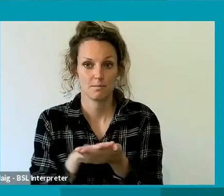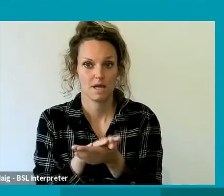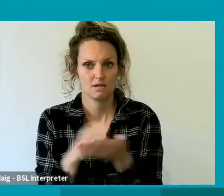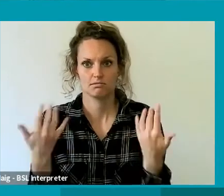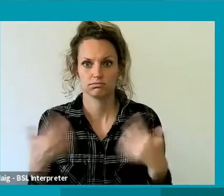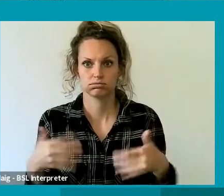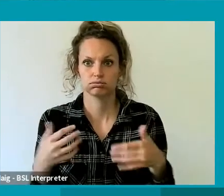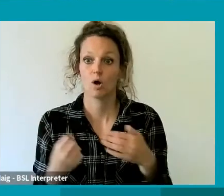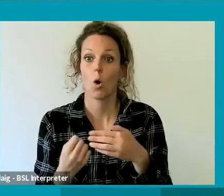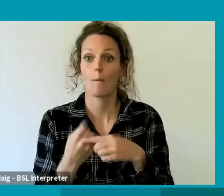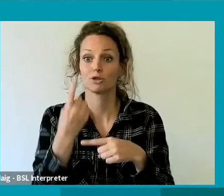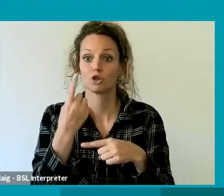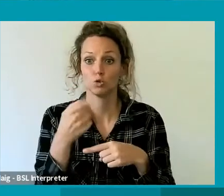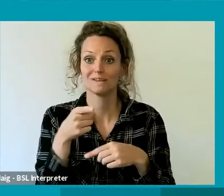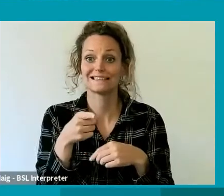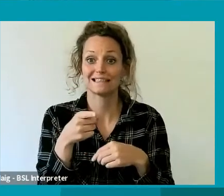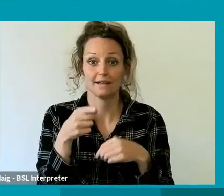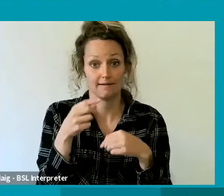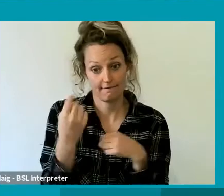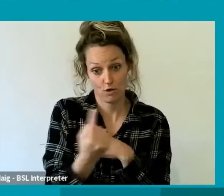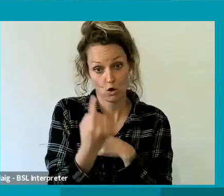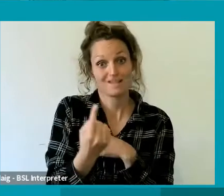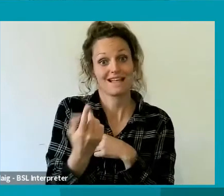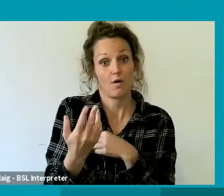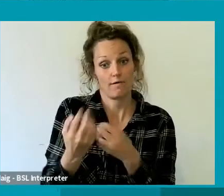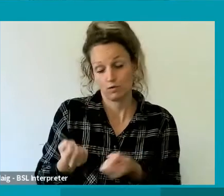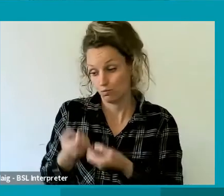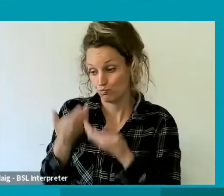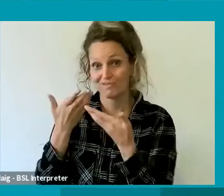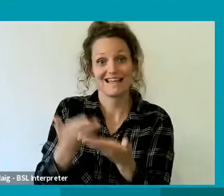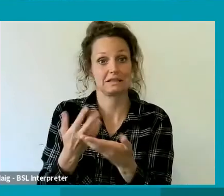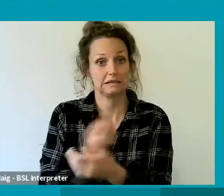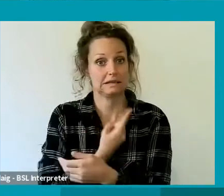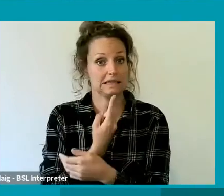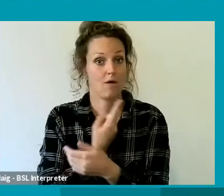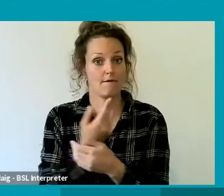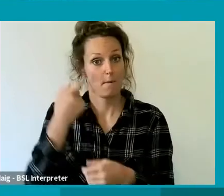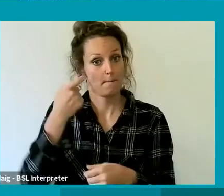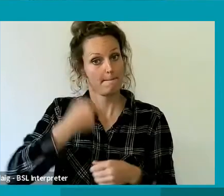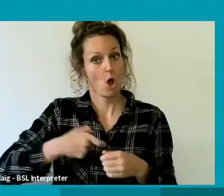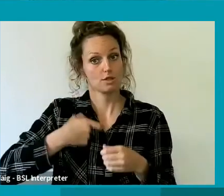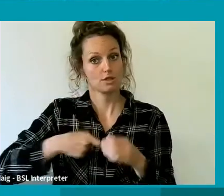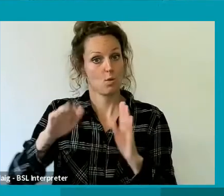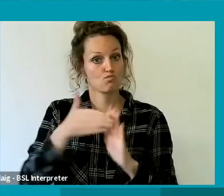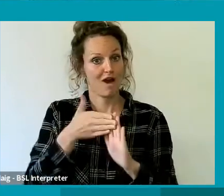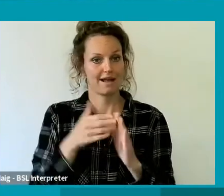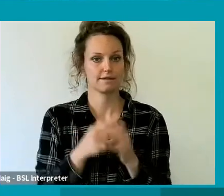Look at that, reach. It's absolutely huge. But guess what? Here is one of the biggest reasons